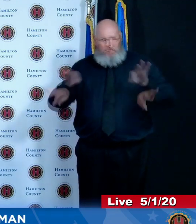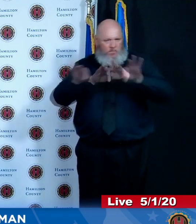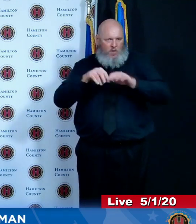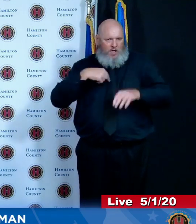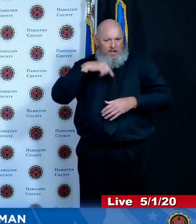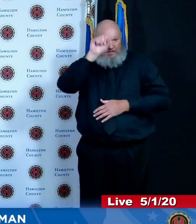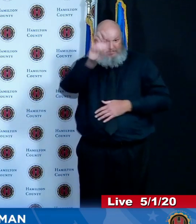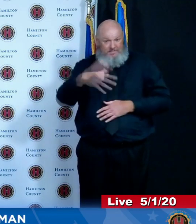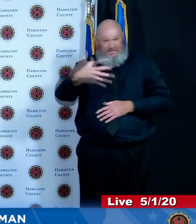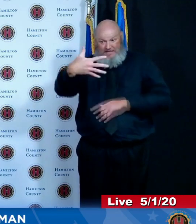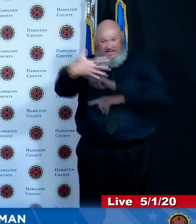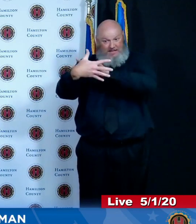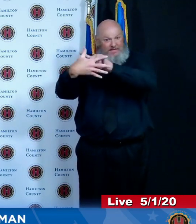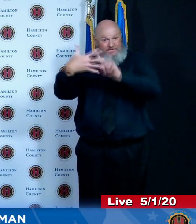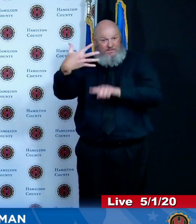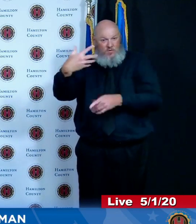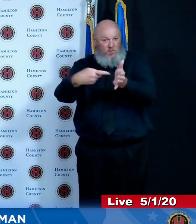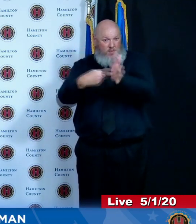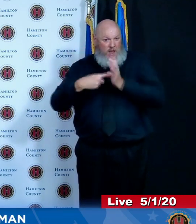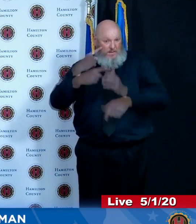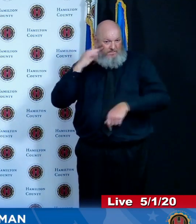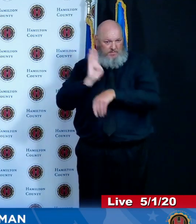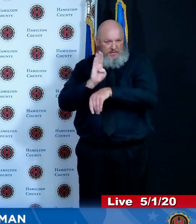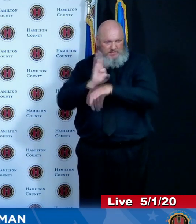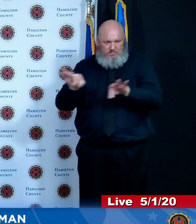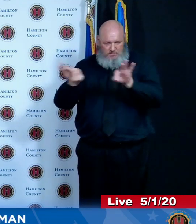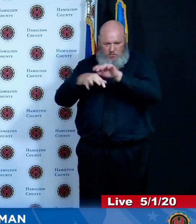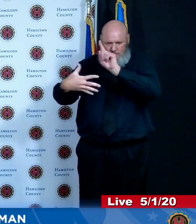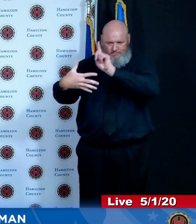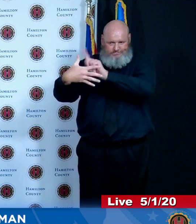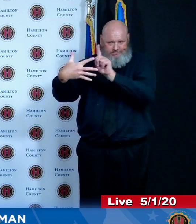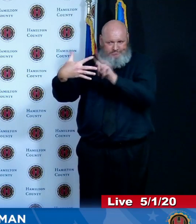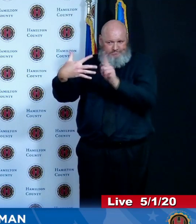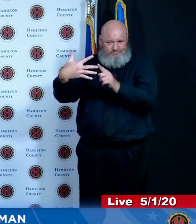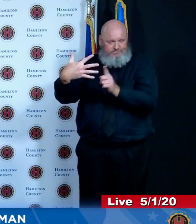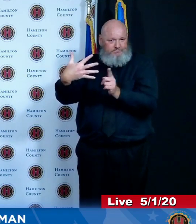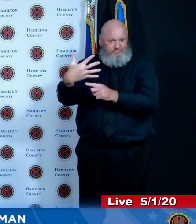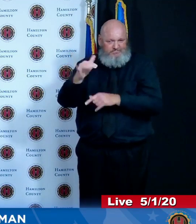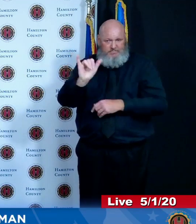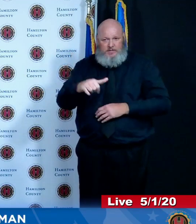employee is working for an employer who is not following those five protocols